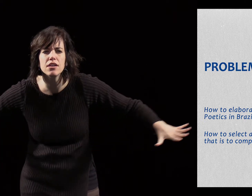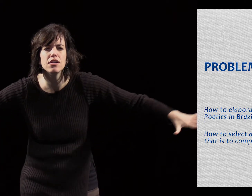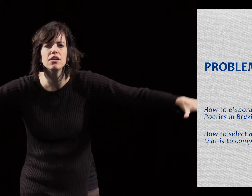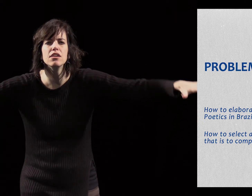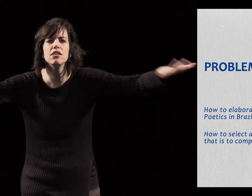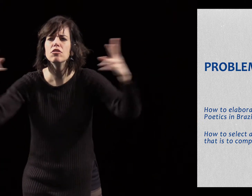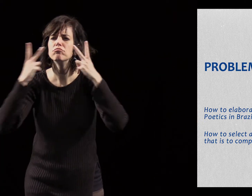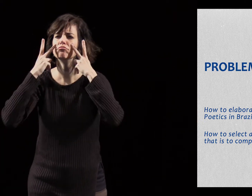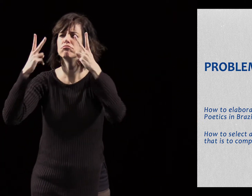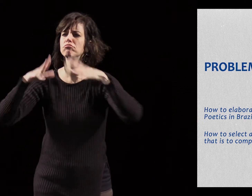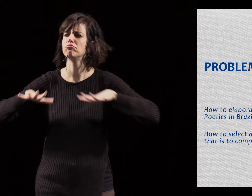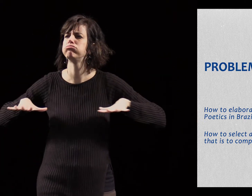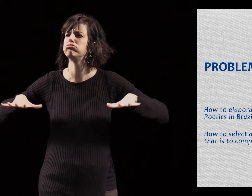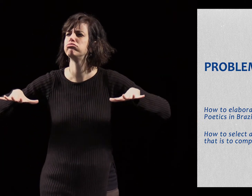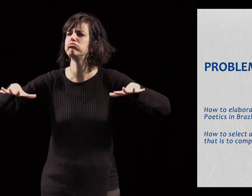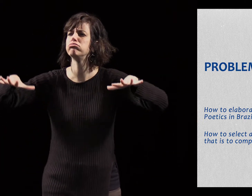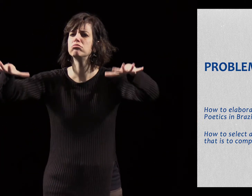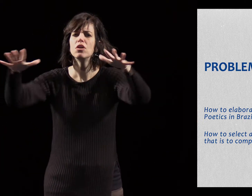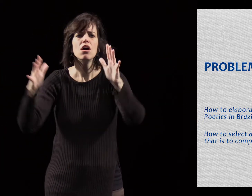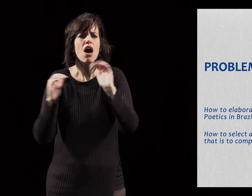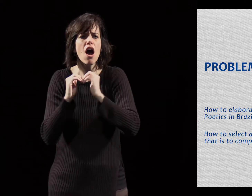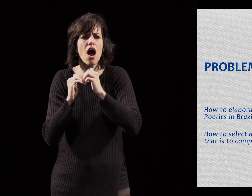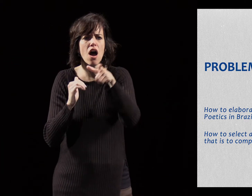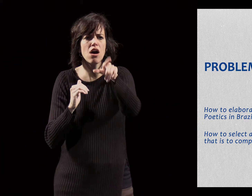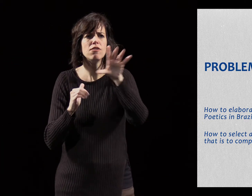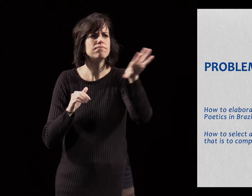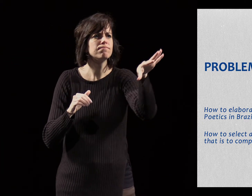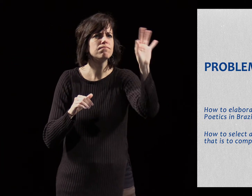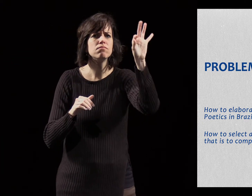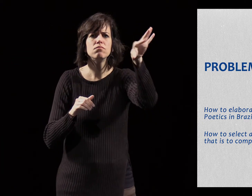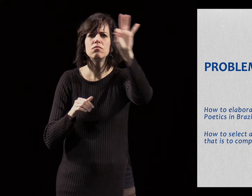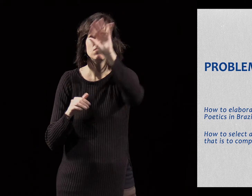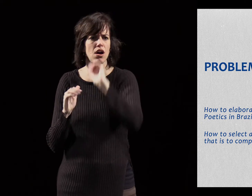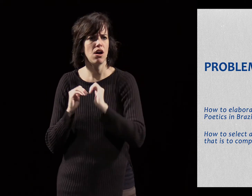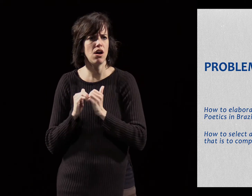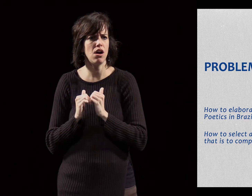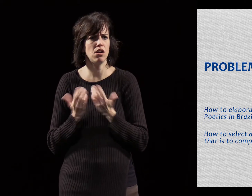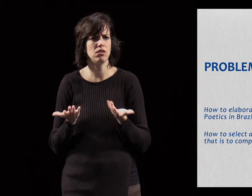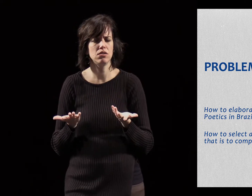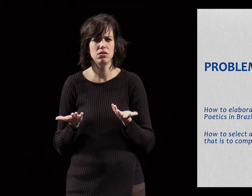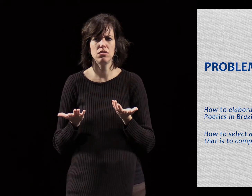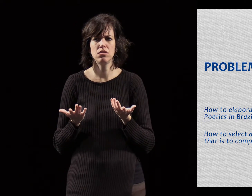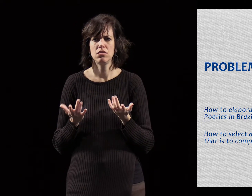you see just rows and rows of beautiful flowers. Well, how would you pick the best one?